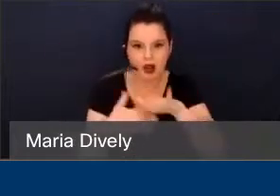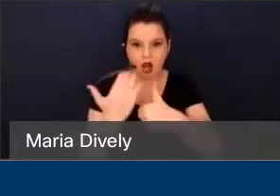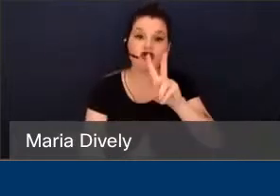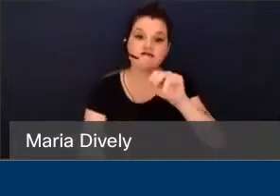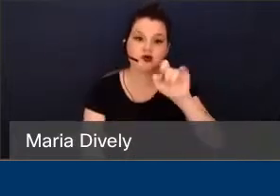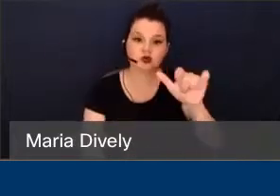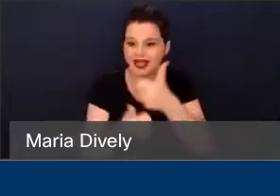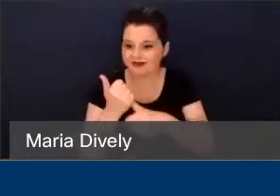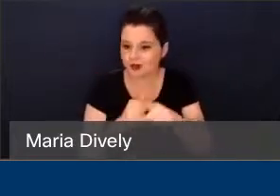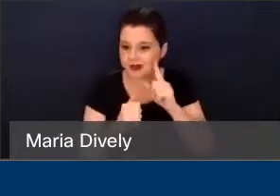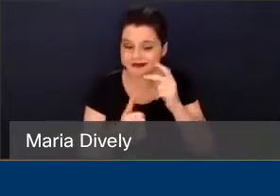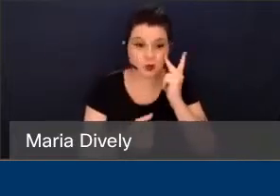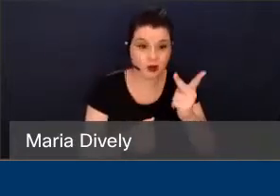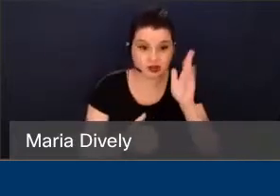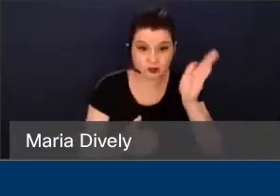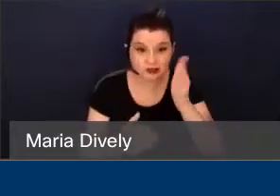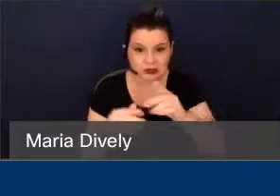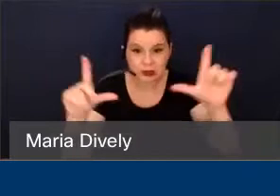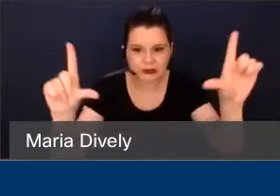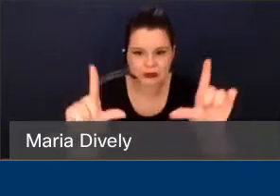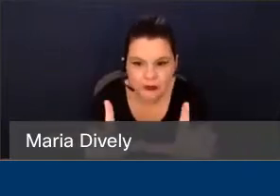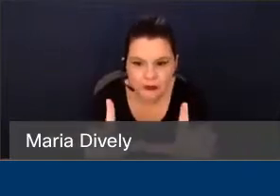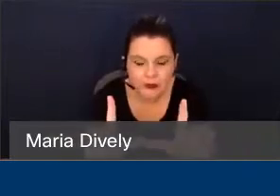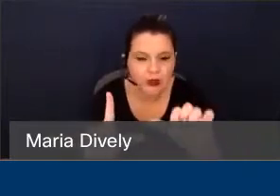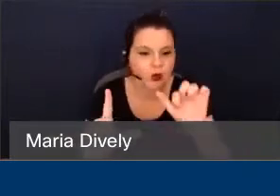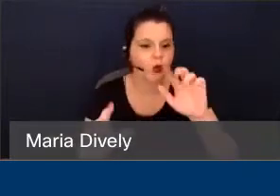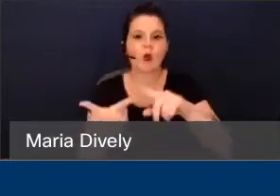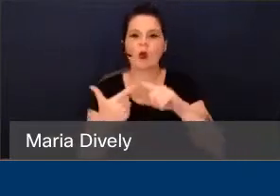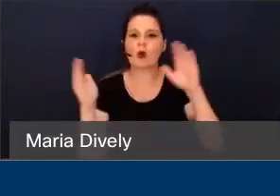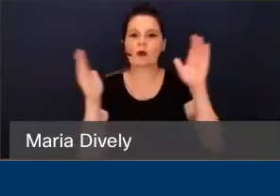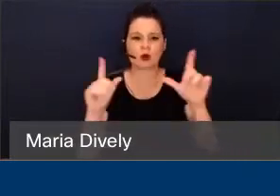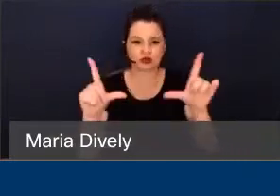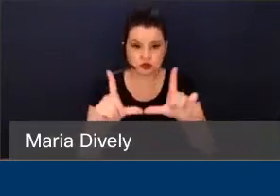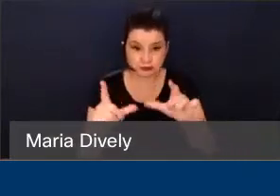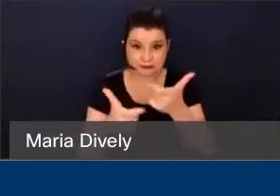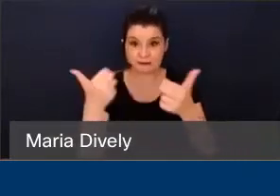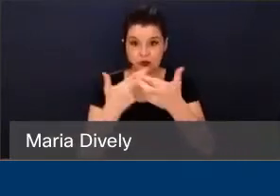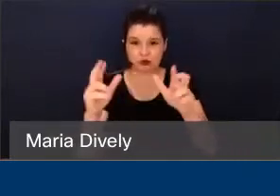if somebody is watching your presentation on a small screen or even small screens in big rooms, that can happen too.